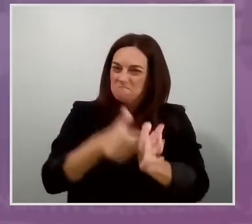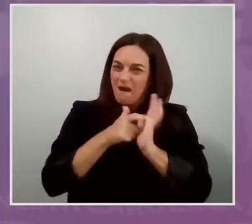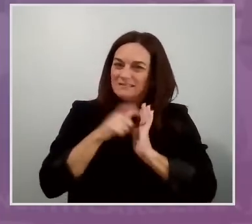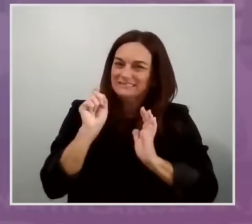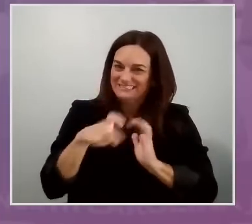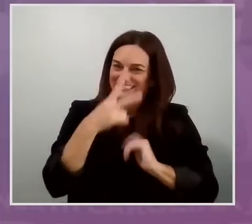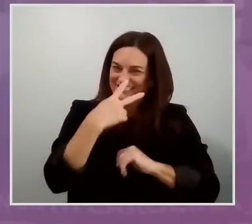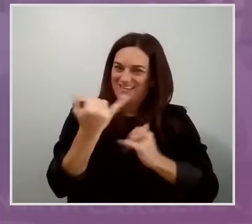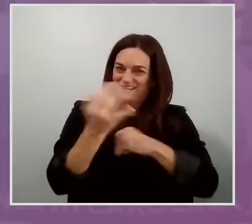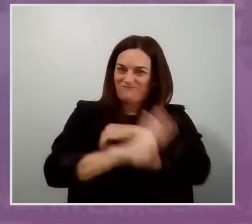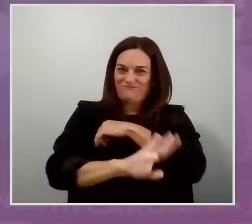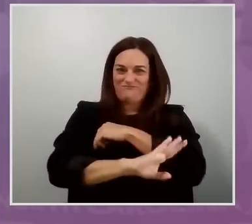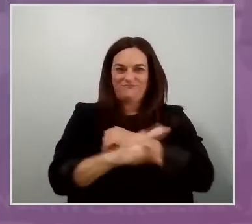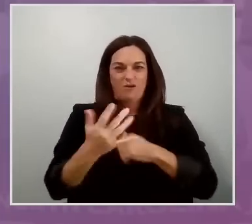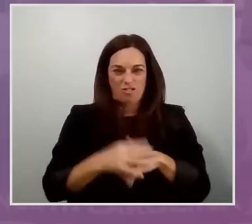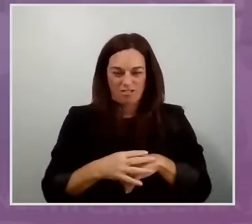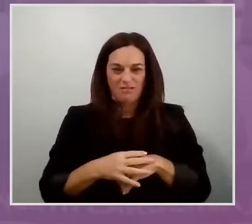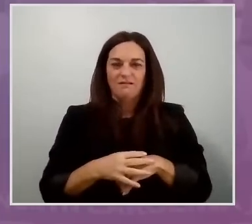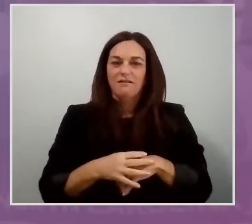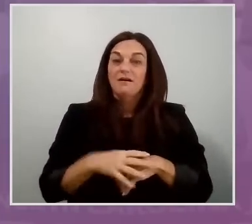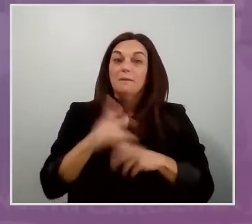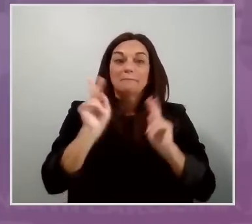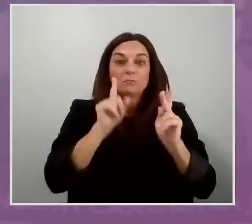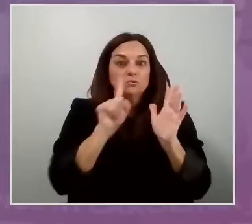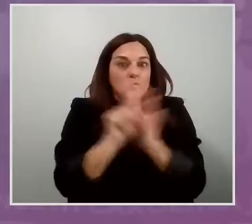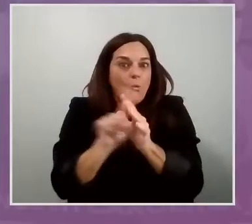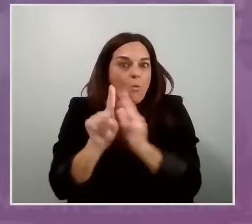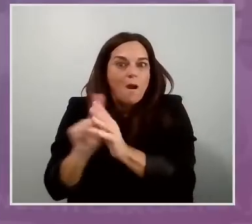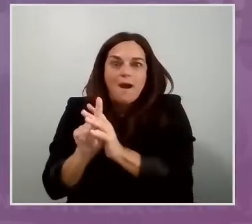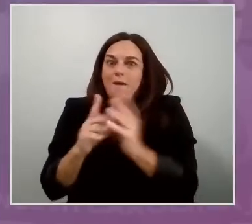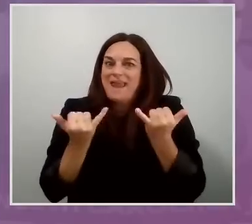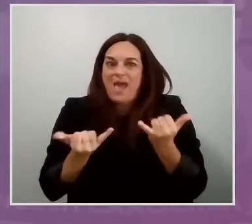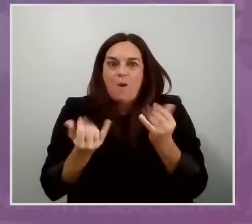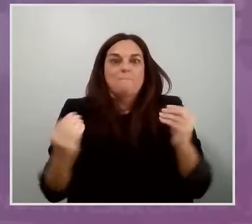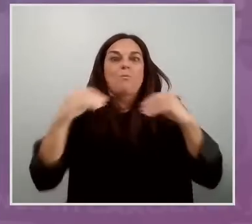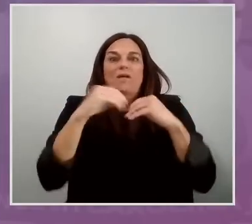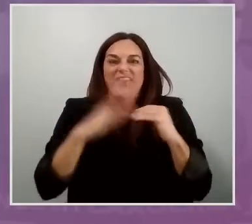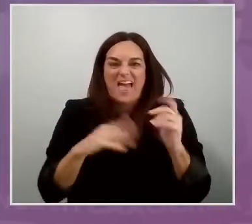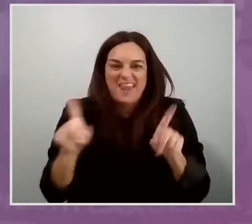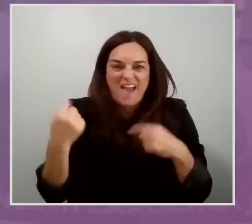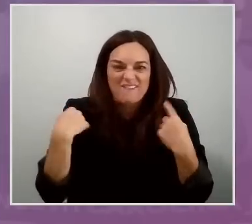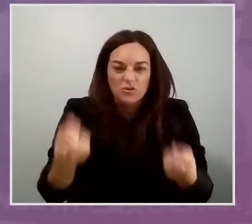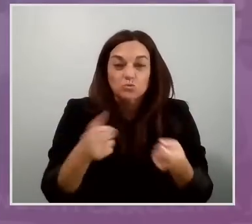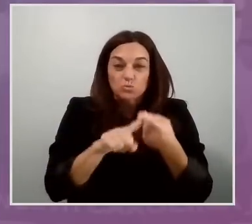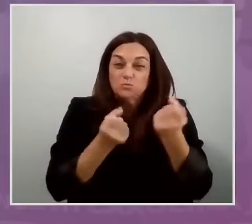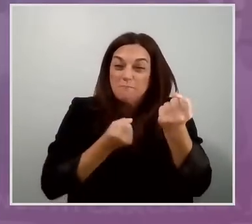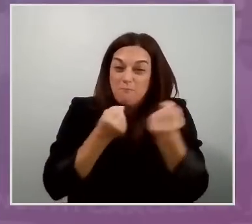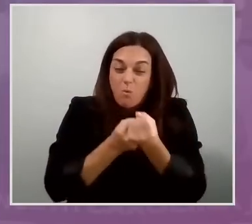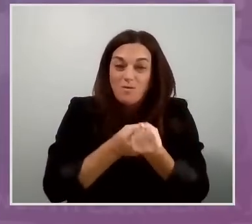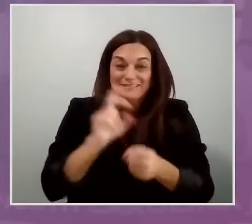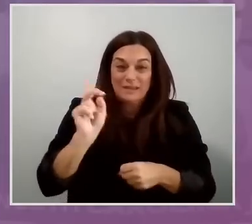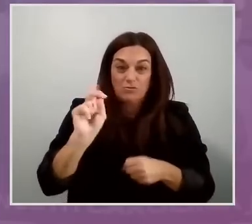FIRST TIME TO DO THE WORK. PEOPLE ARE SHOWING UP MORE